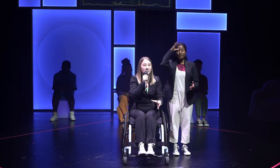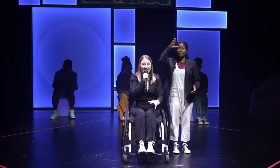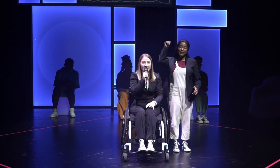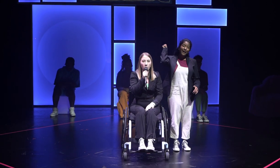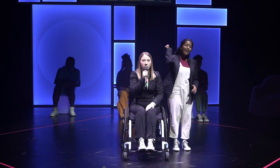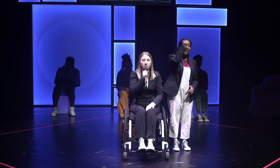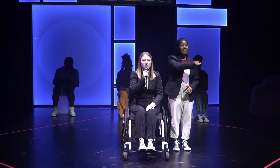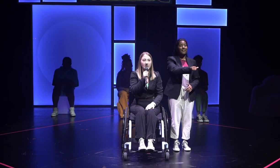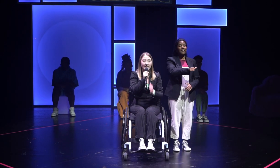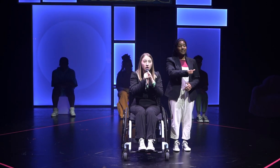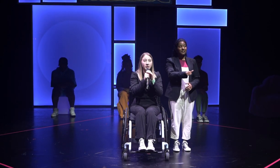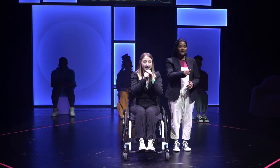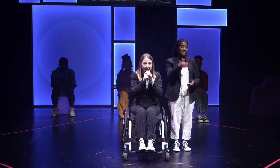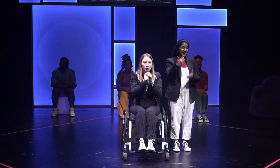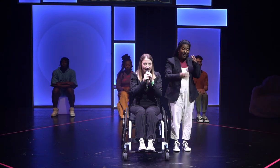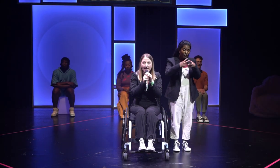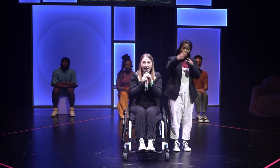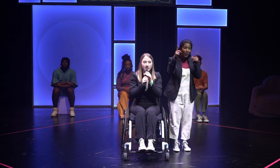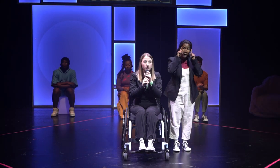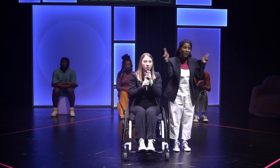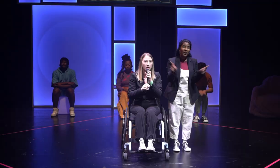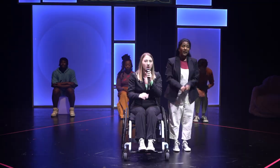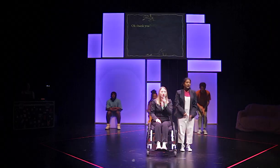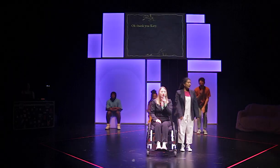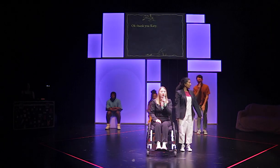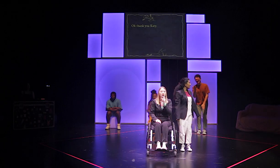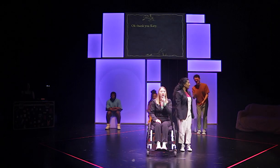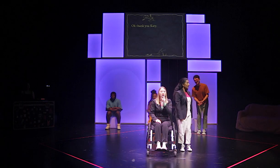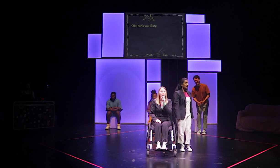people I know. He should still be here. - Ok, thank you Katy.